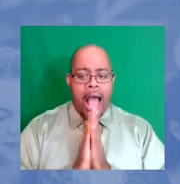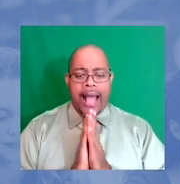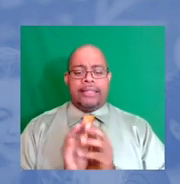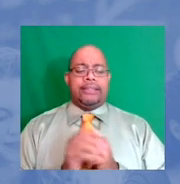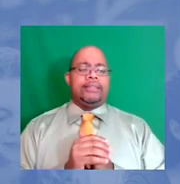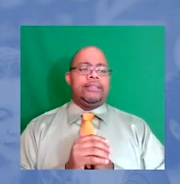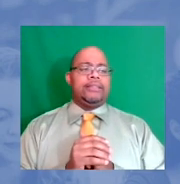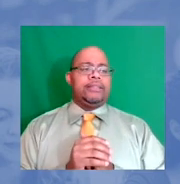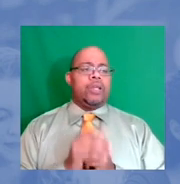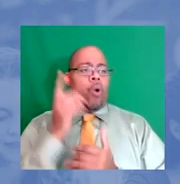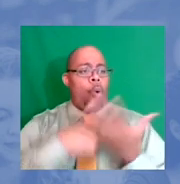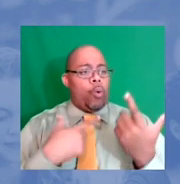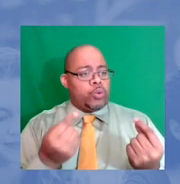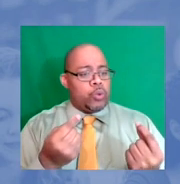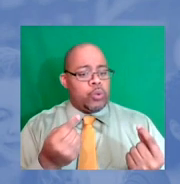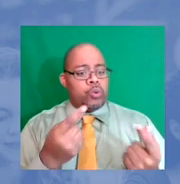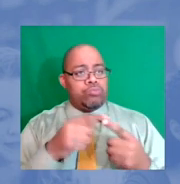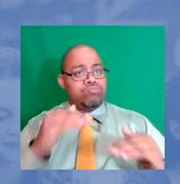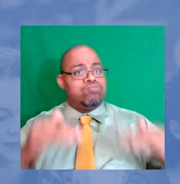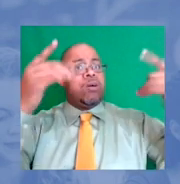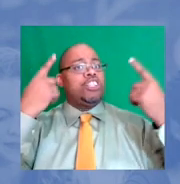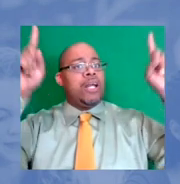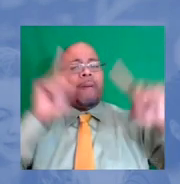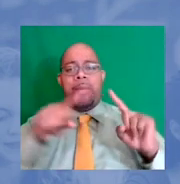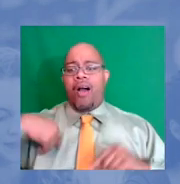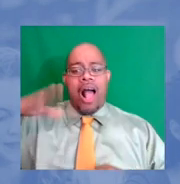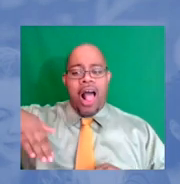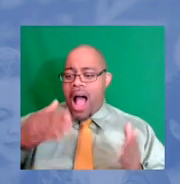TO DO TO RAISE ACHIEVEMENT. WHAT WE HAVEN'T ASKED IS HOW DO WE GET CONDITIONS